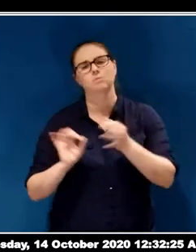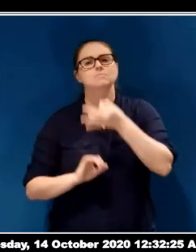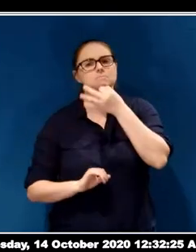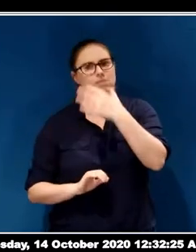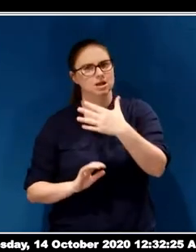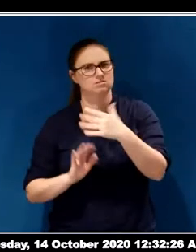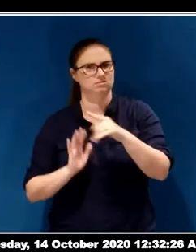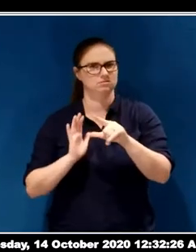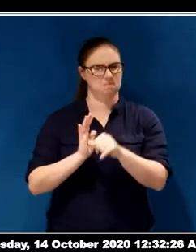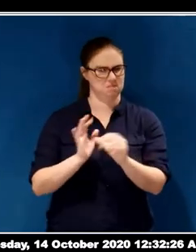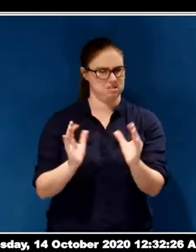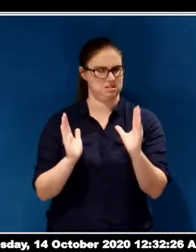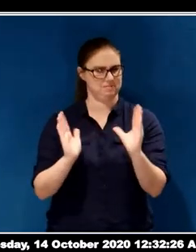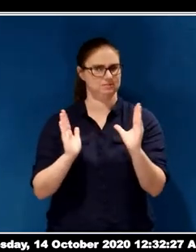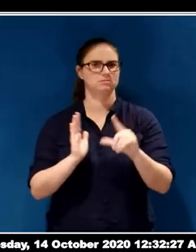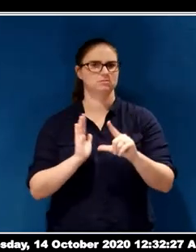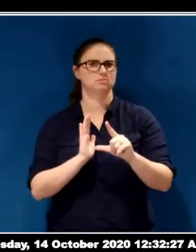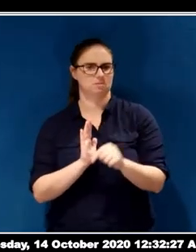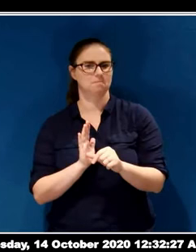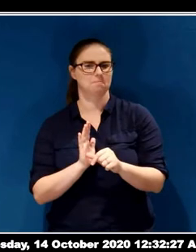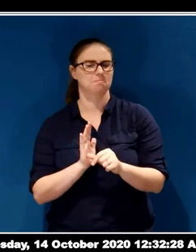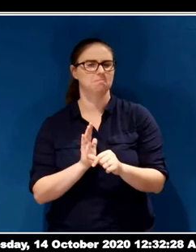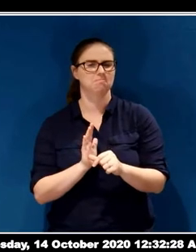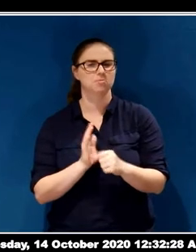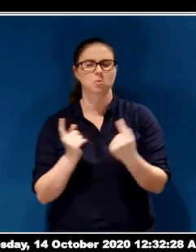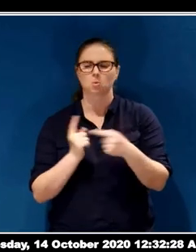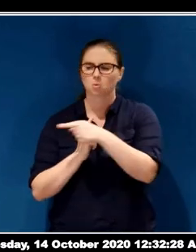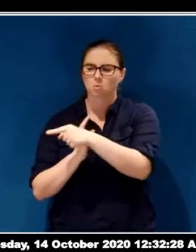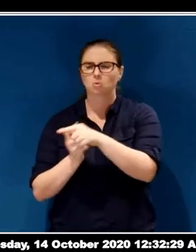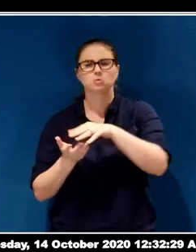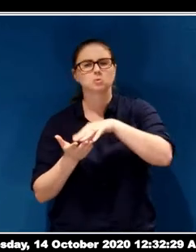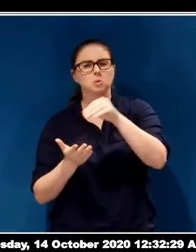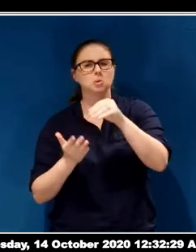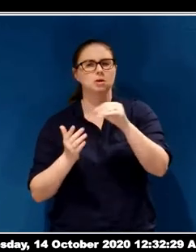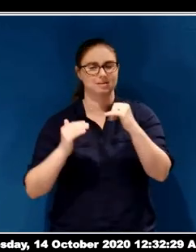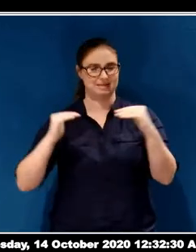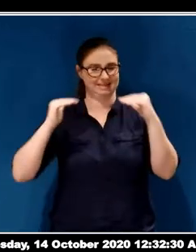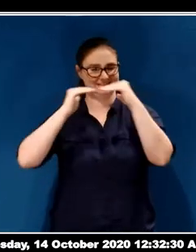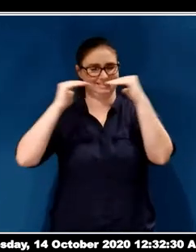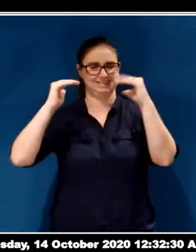benchmarks. It should be provided in a way that builds on what is done at Tier